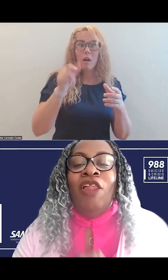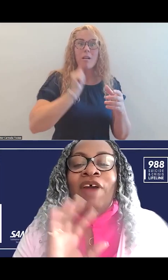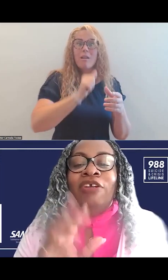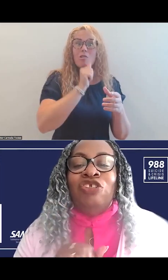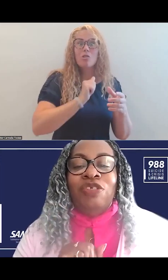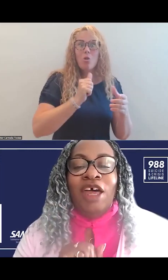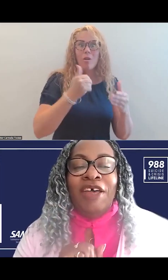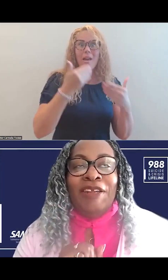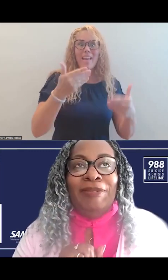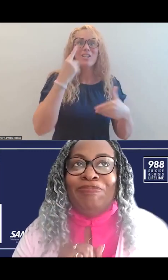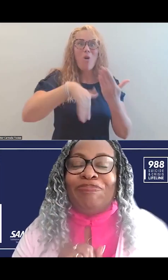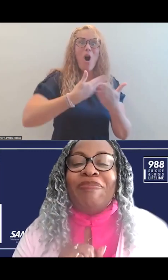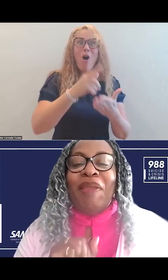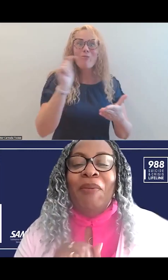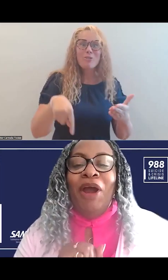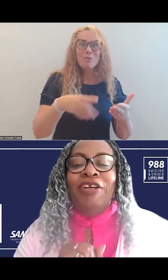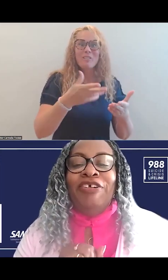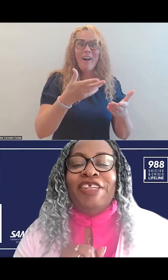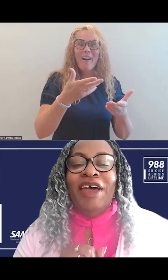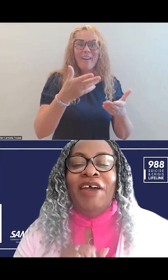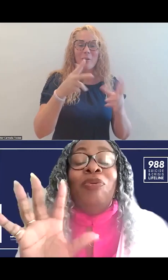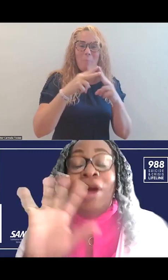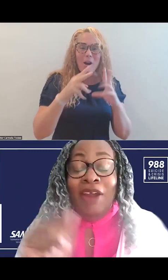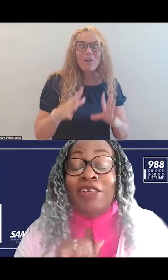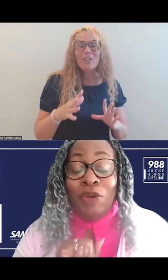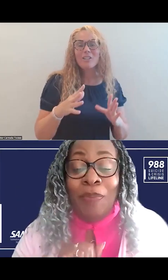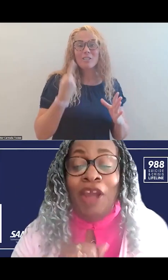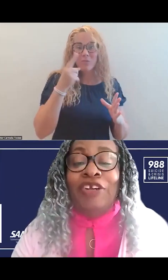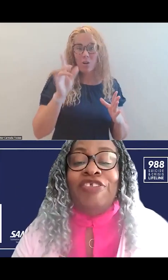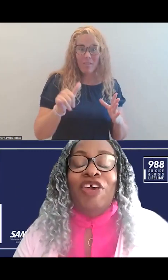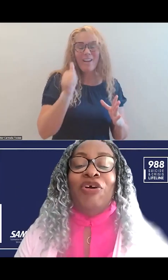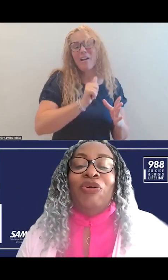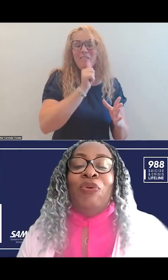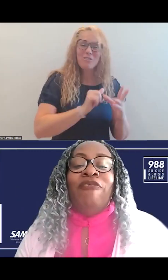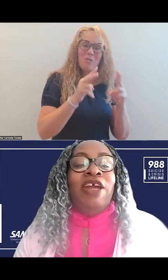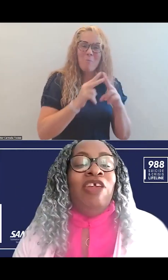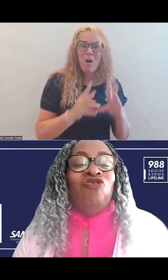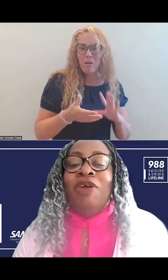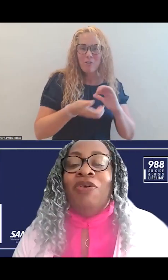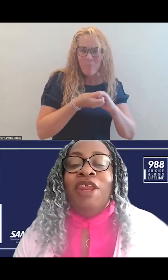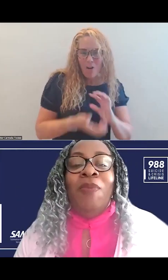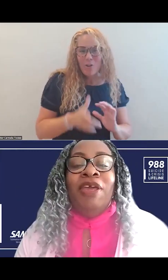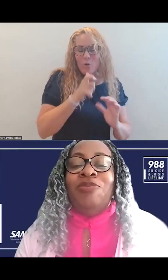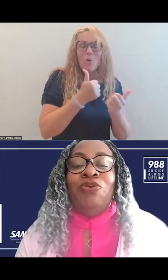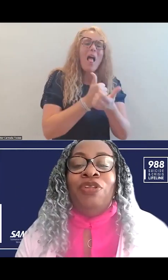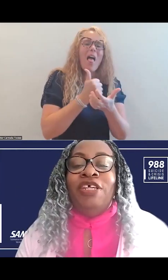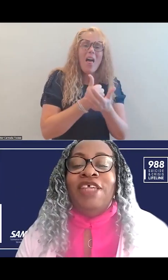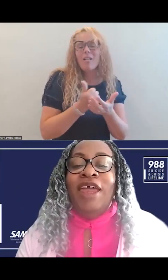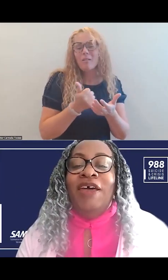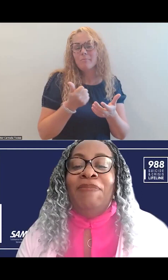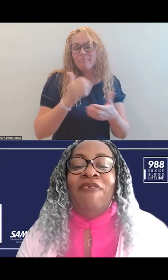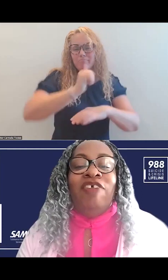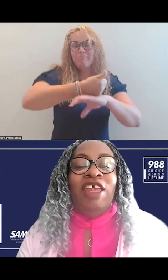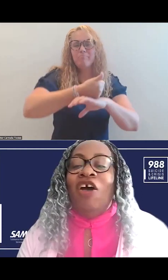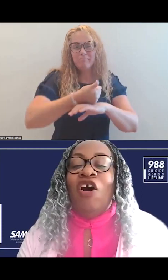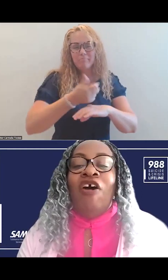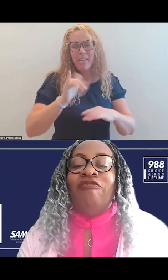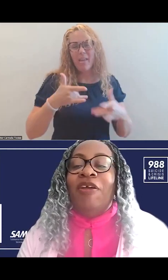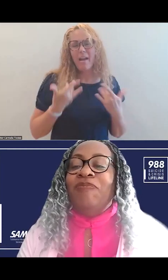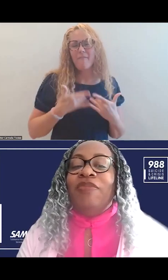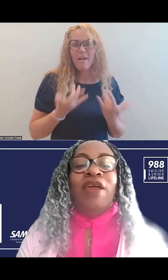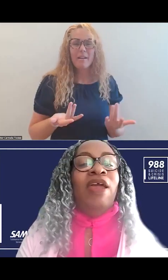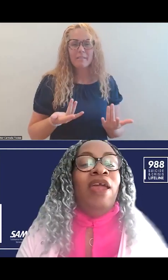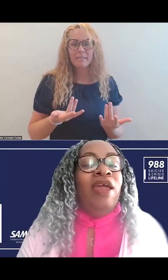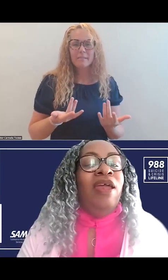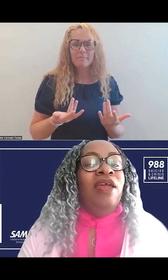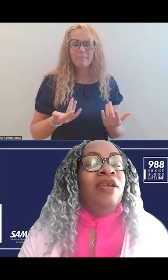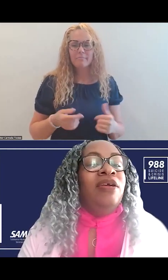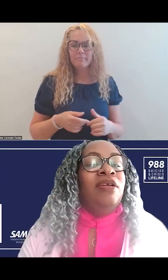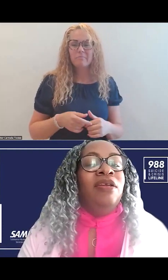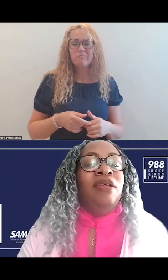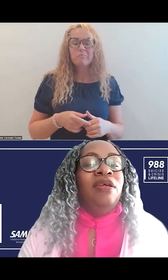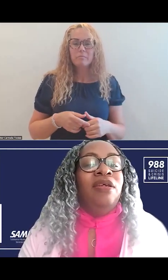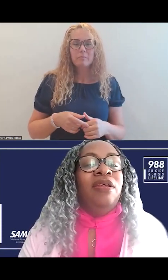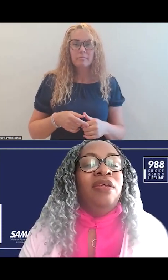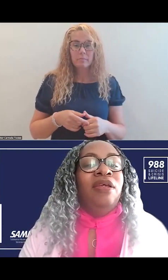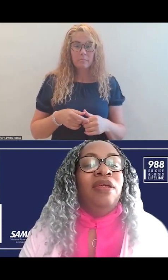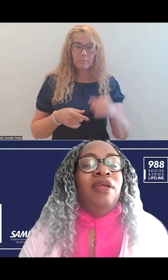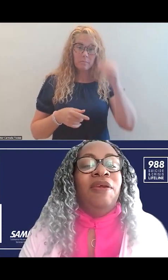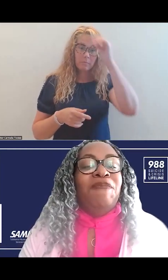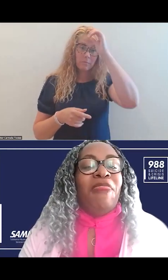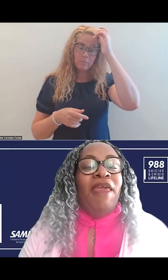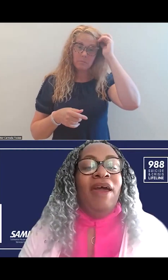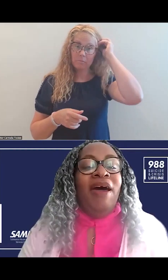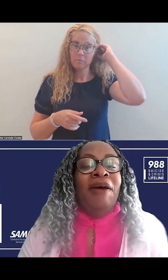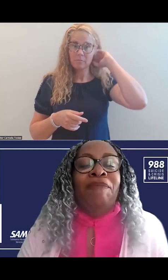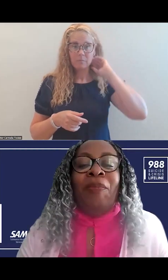ALL OF THE ARIZONA PARTNERS WHO WERE VERY INSTRUMENTAL IN HELPING US PULL THIS EVENT OFF.